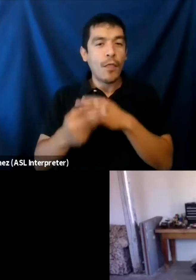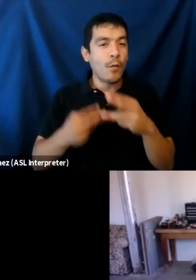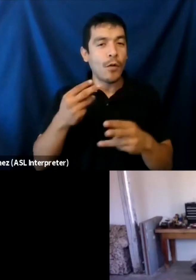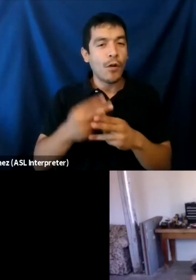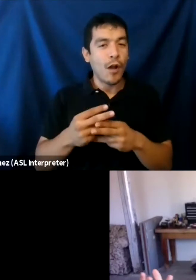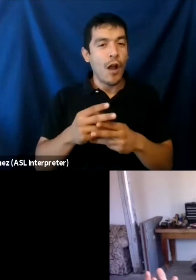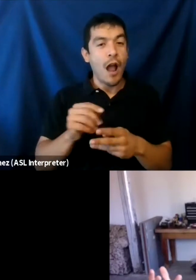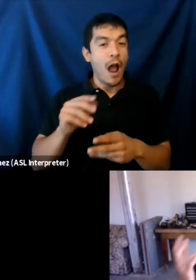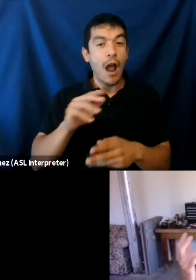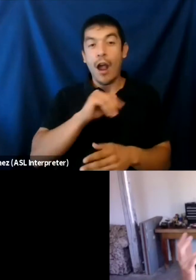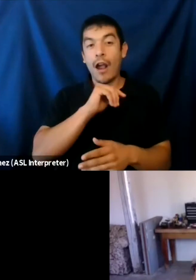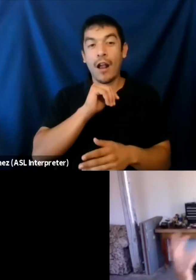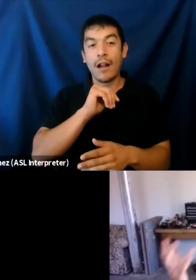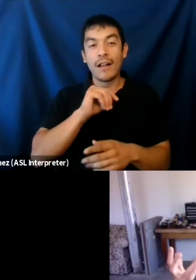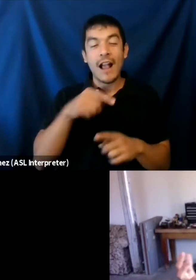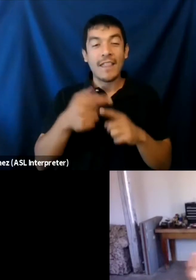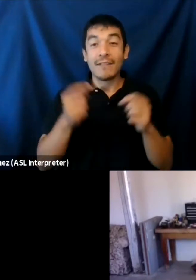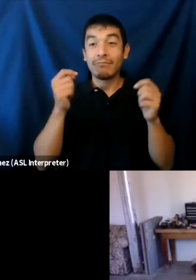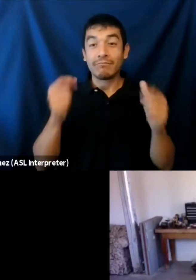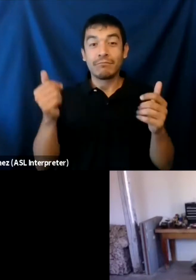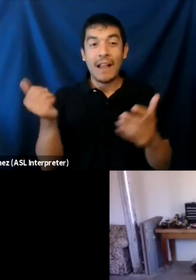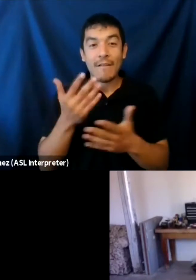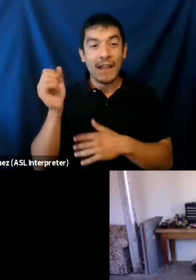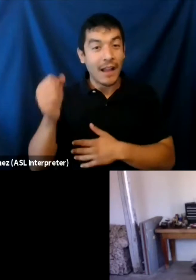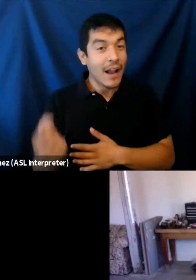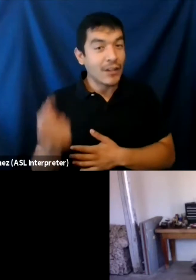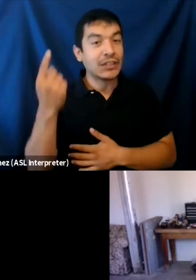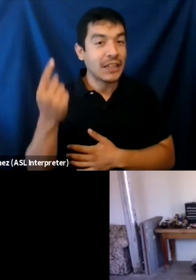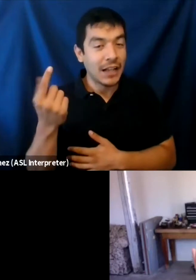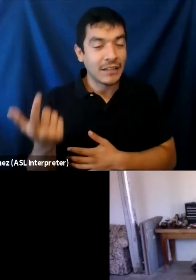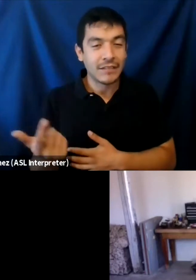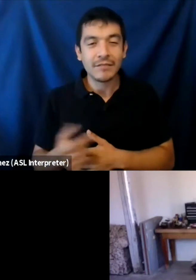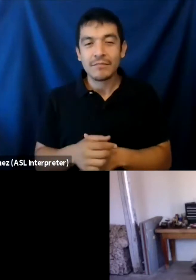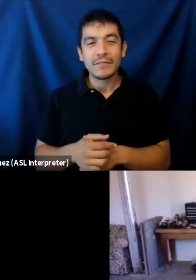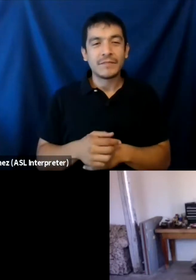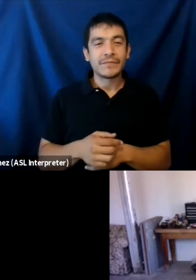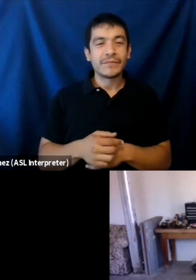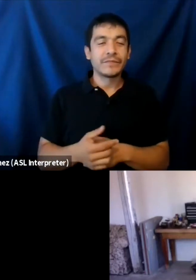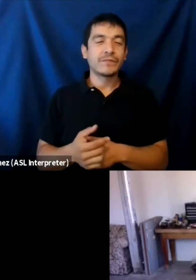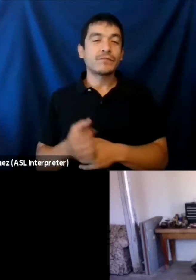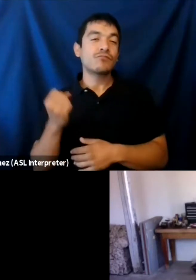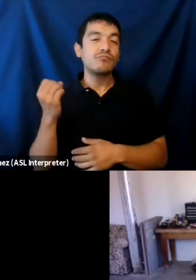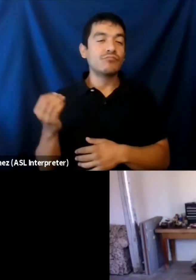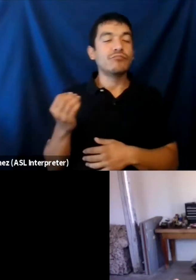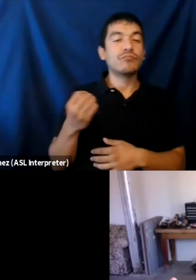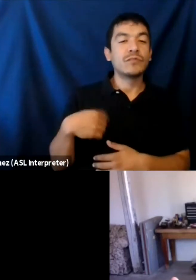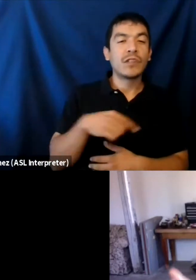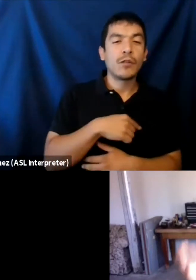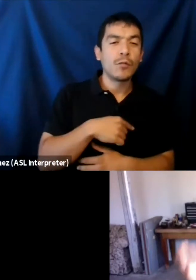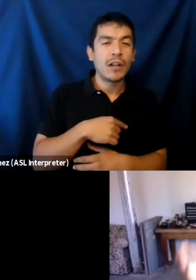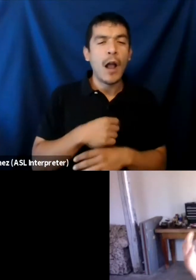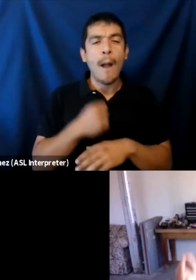is understandable and visible. Yeah. Yeah, and so we placed them in a position of saying like,